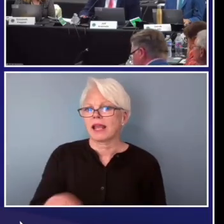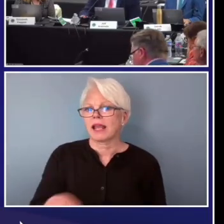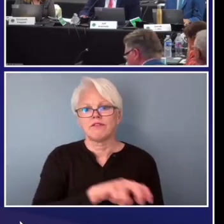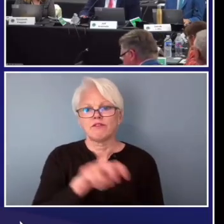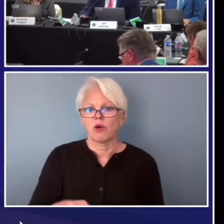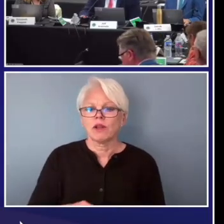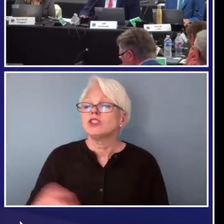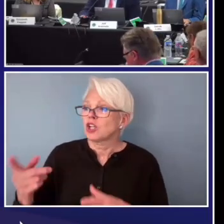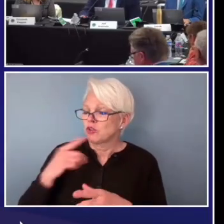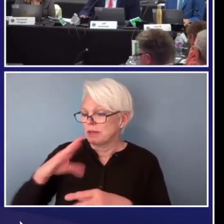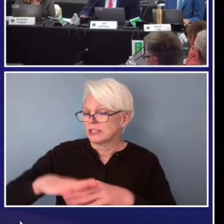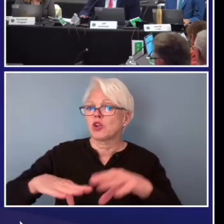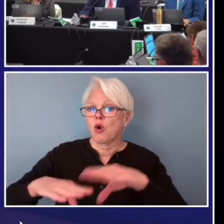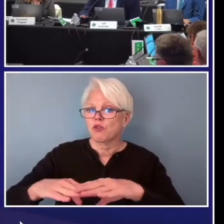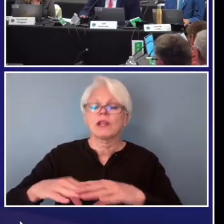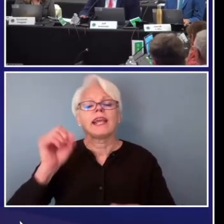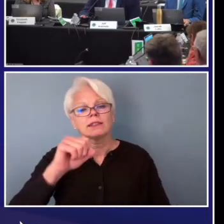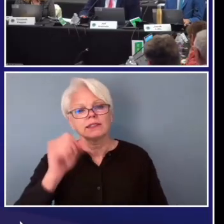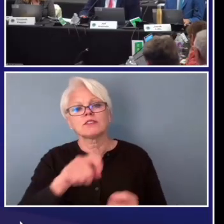Yeah, this is this is this is specifically designed for an overlap.